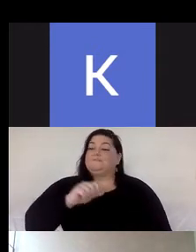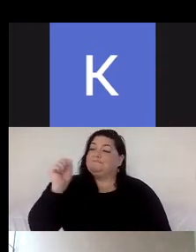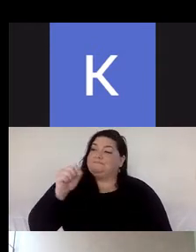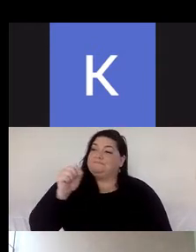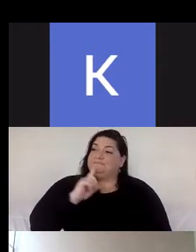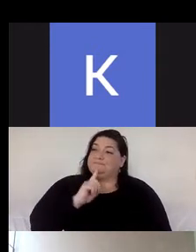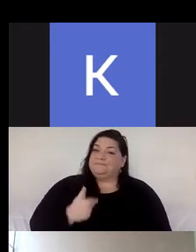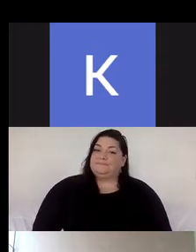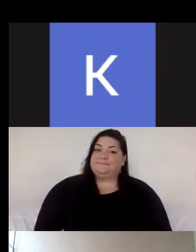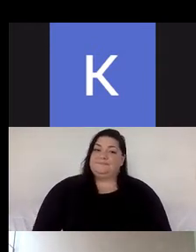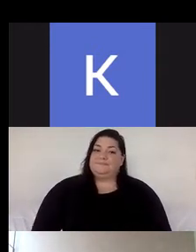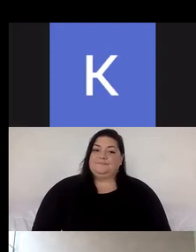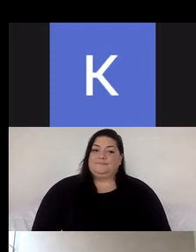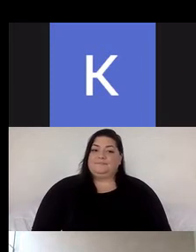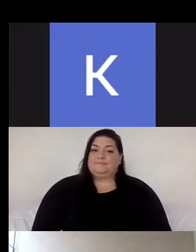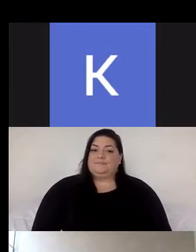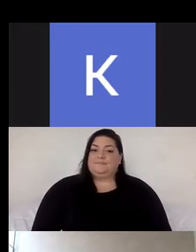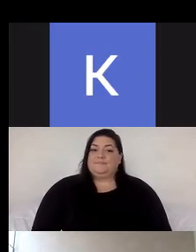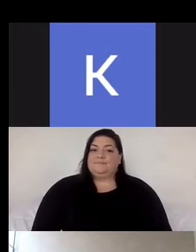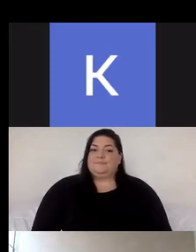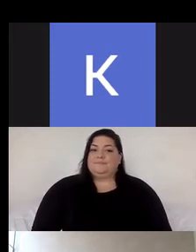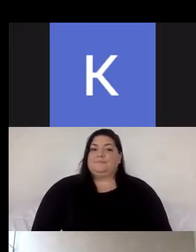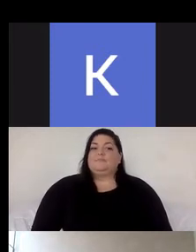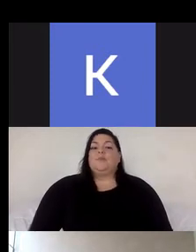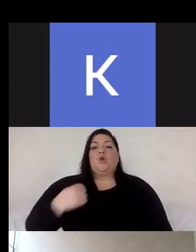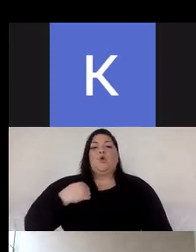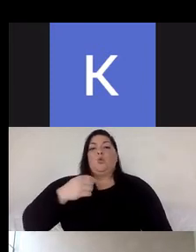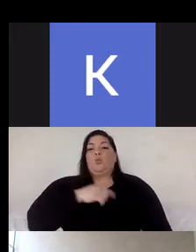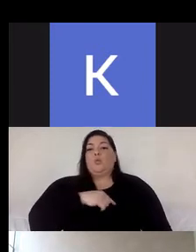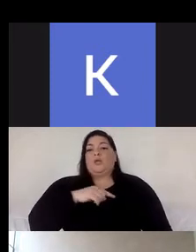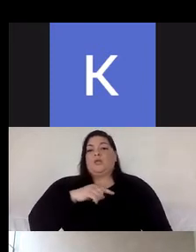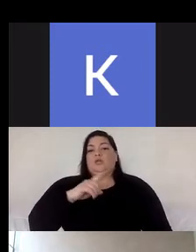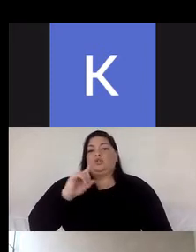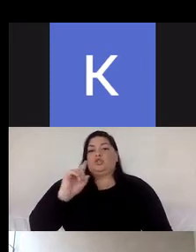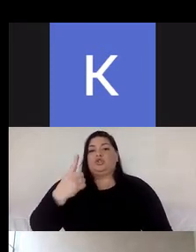So we just walked everyone through a number